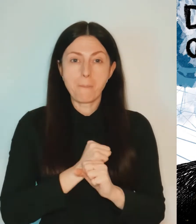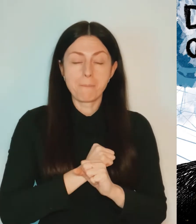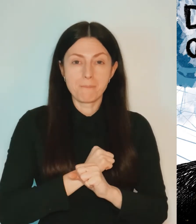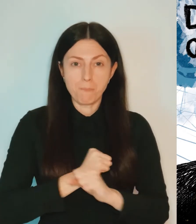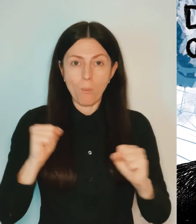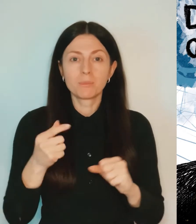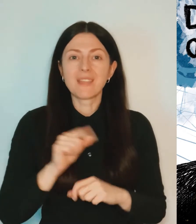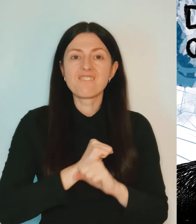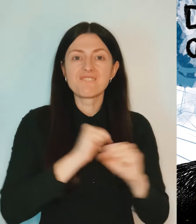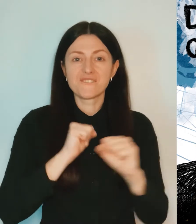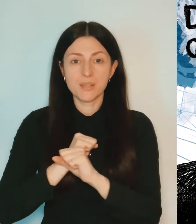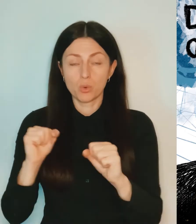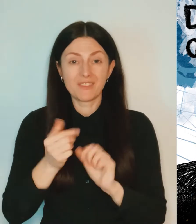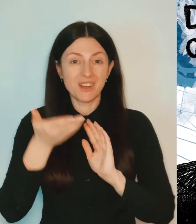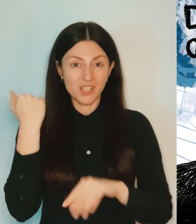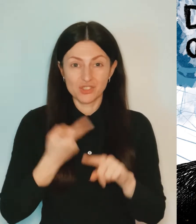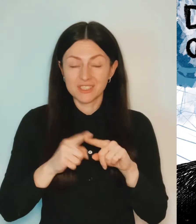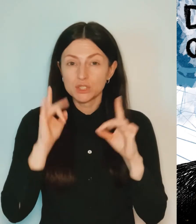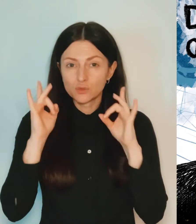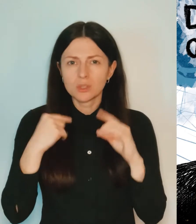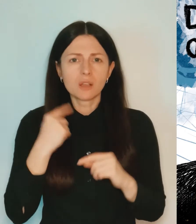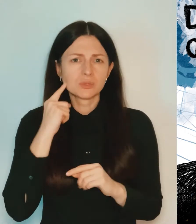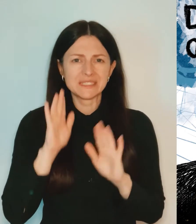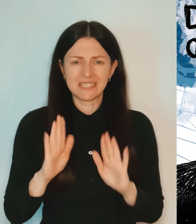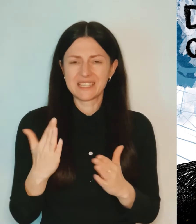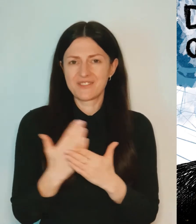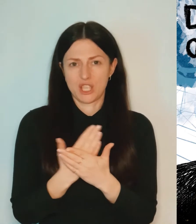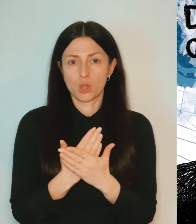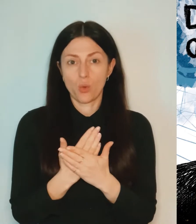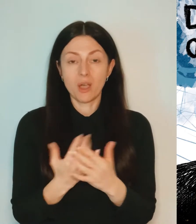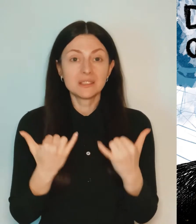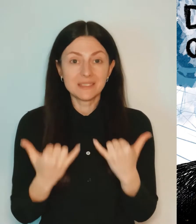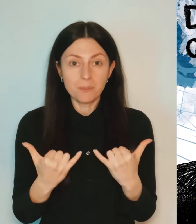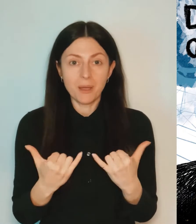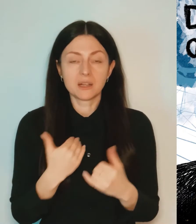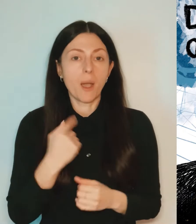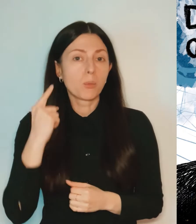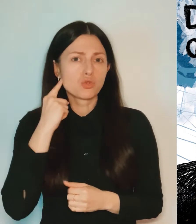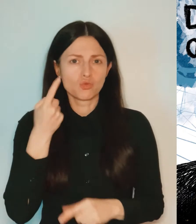I used to hear such sounds only in movies. Now I heard them live.